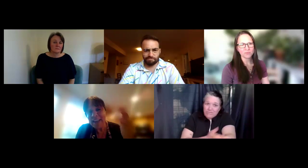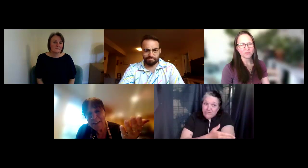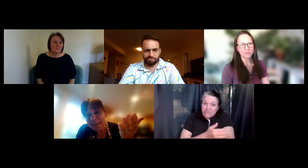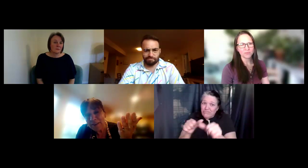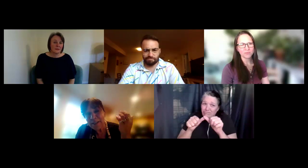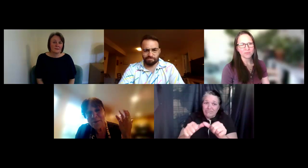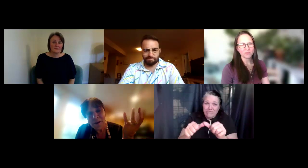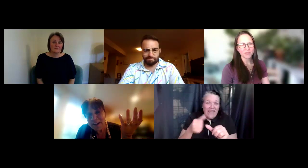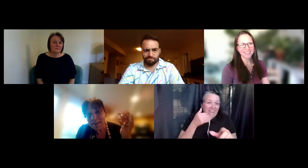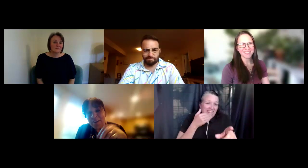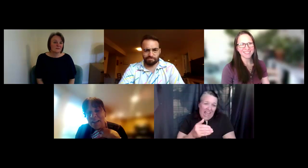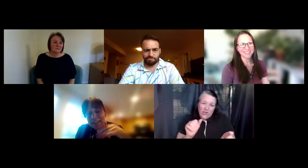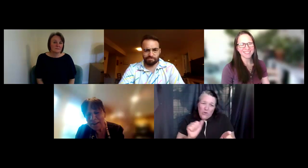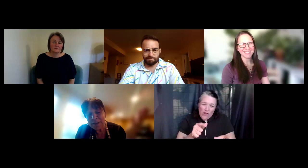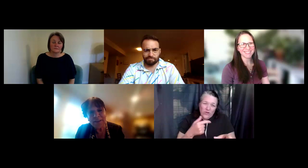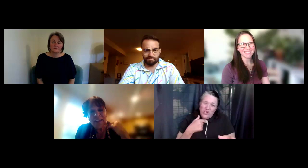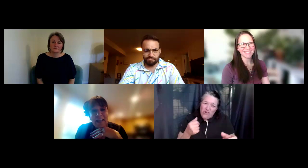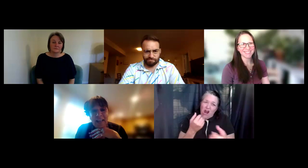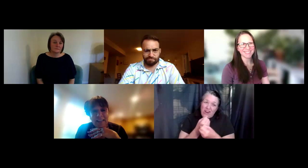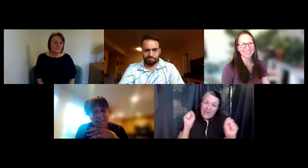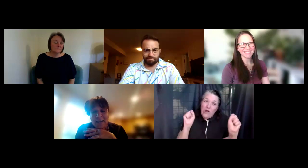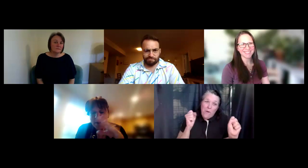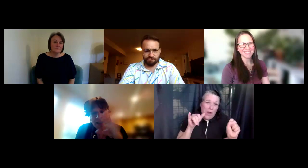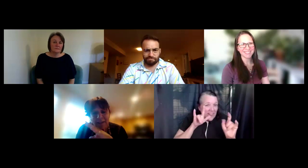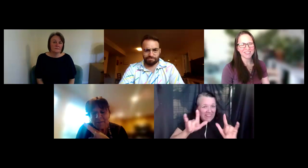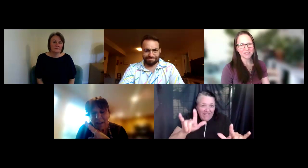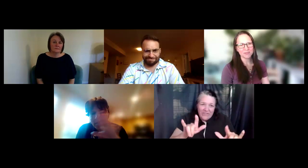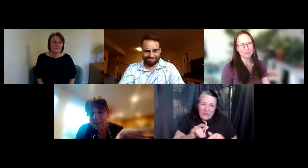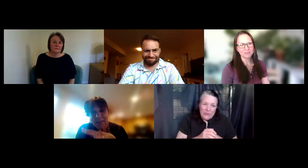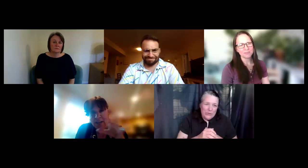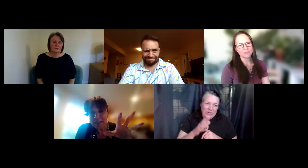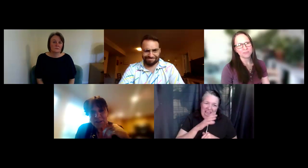thank you, Audrey, you are our hero, I love you and I love everything that you guys are